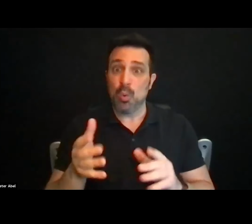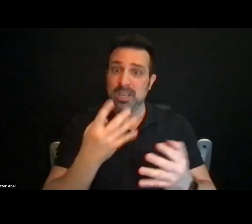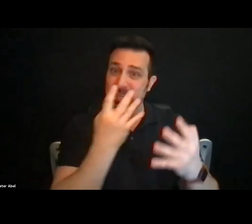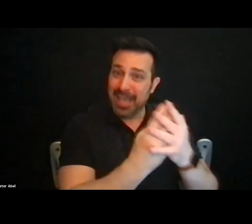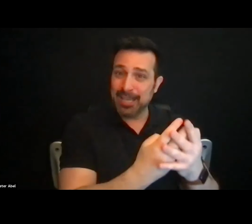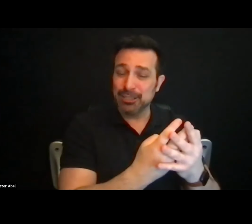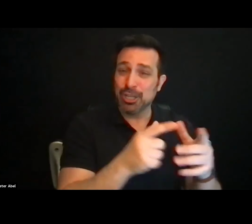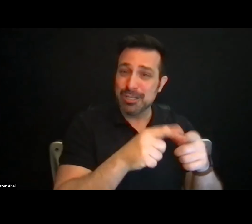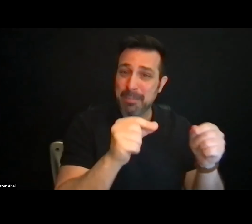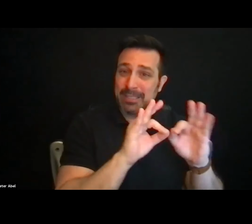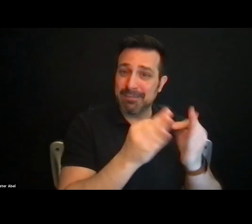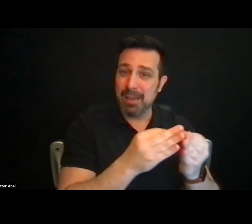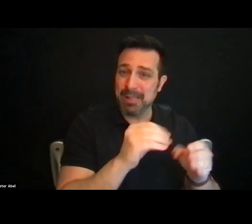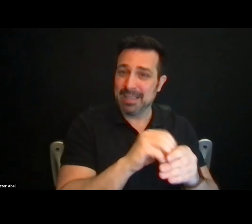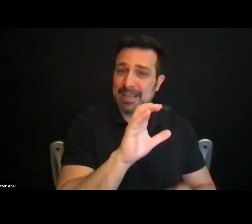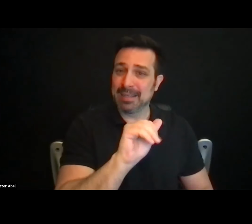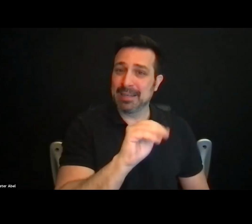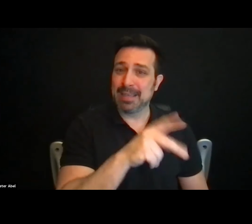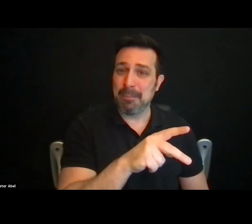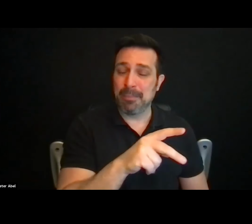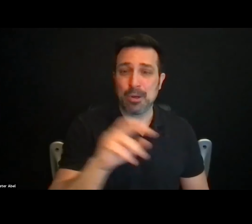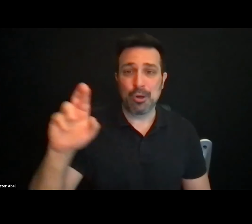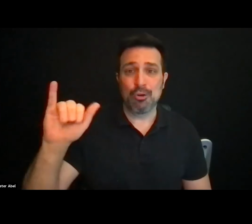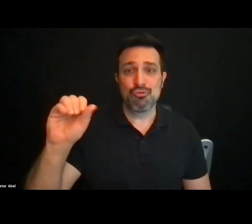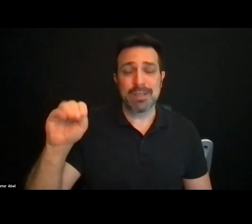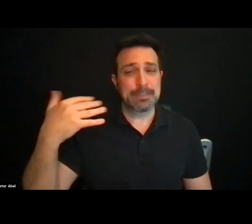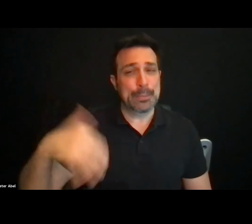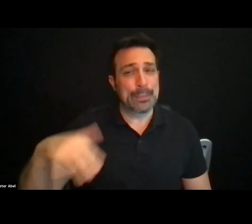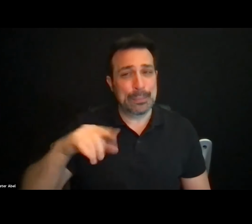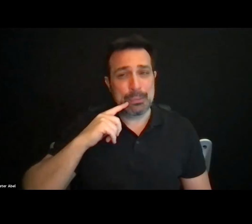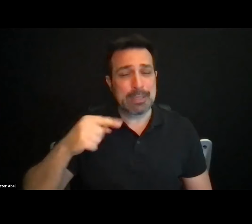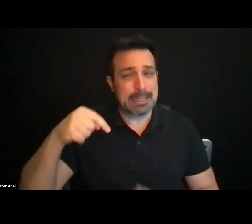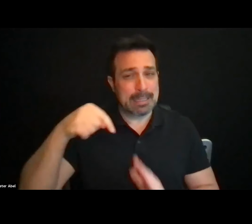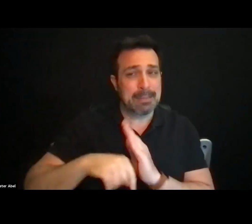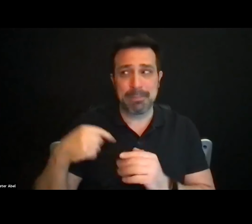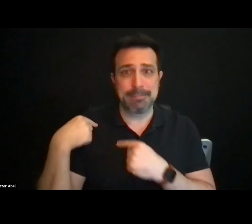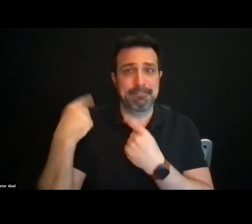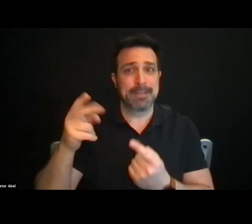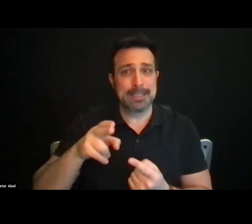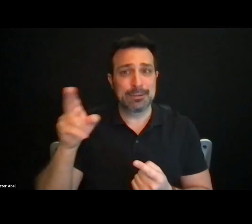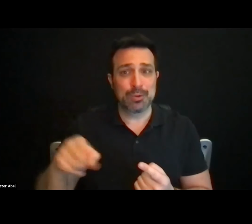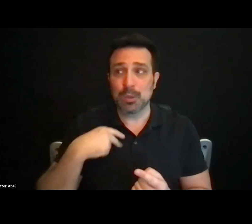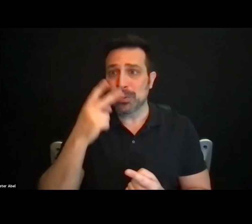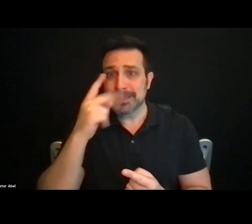excluding non-white people starting with Chinese and other Asian people from immigration and citizenship. We are a nation